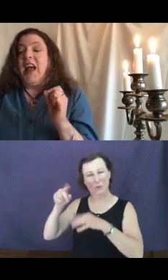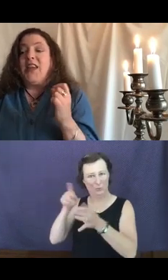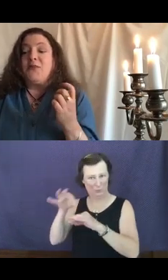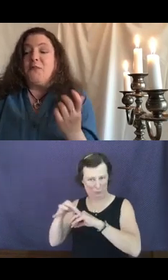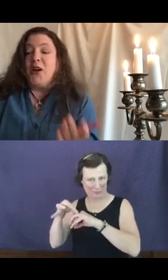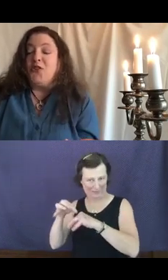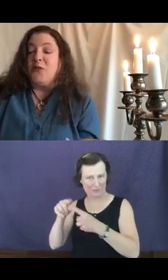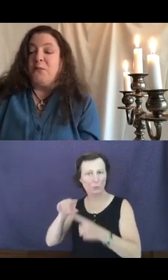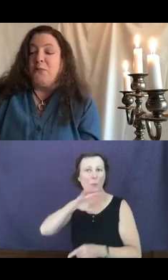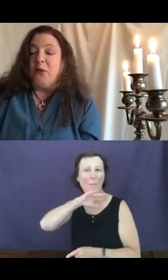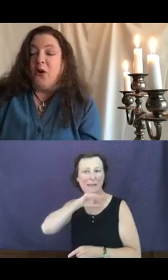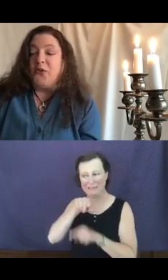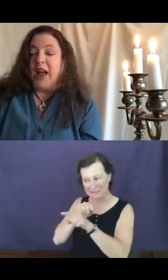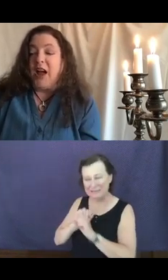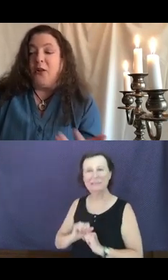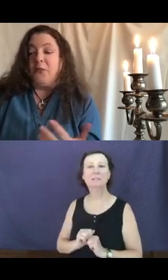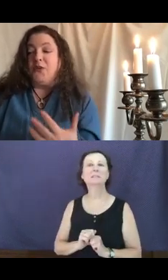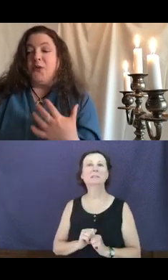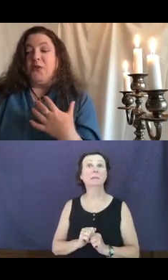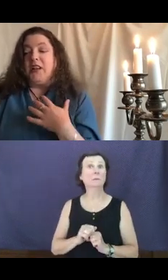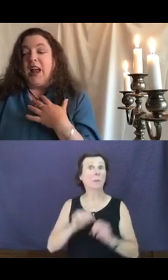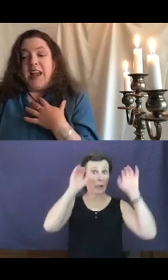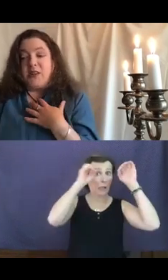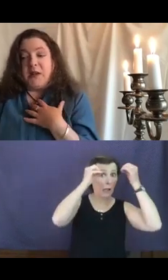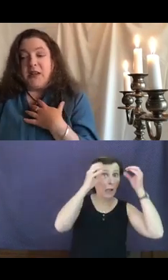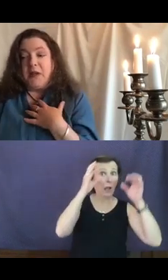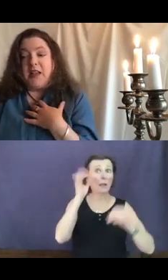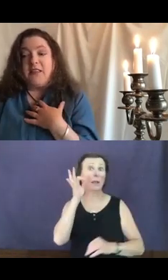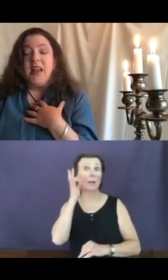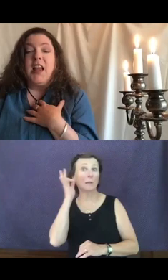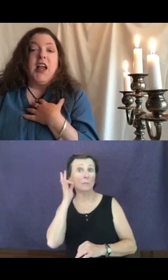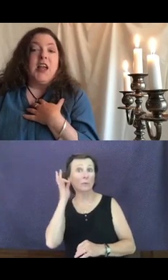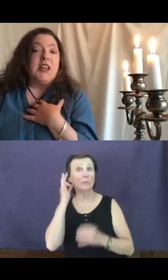As much as both Owl and Pussy would like to make amends